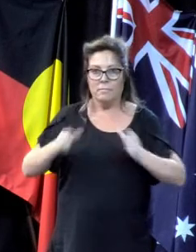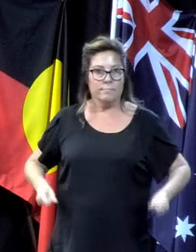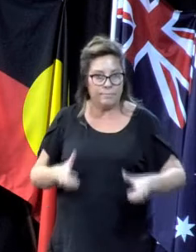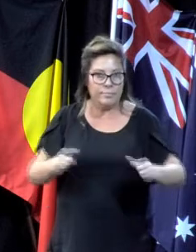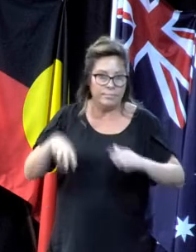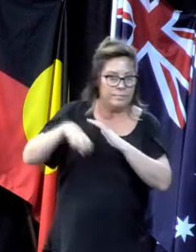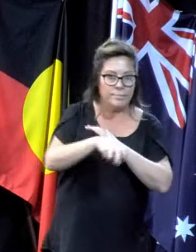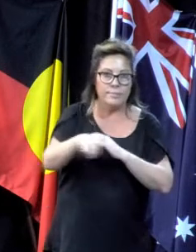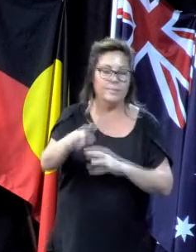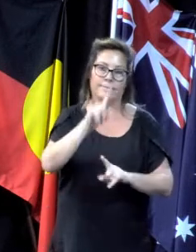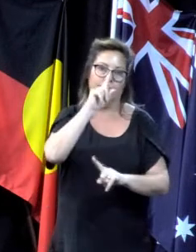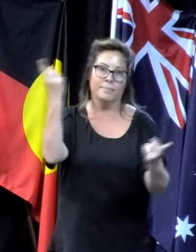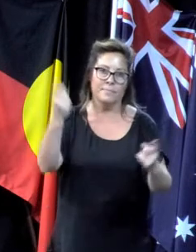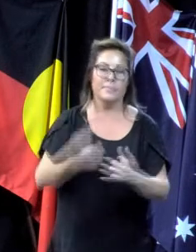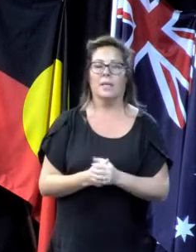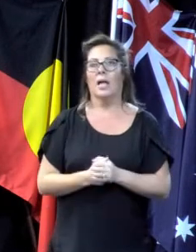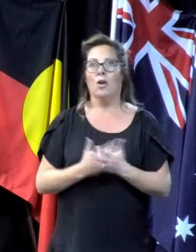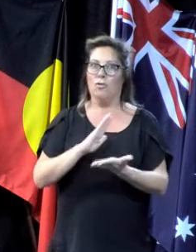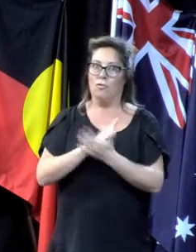complication for students using electric wheelchairs.